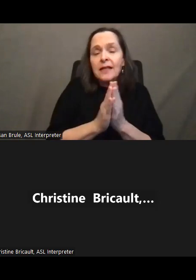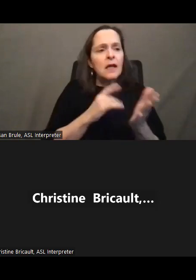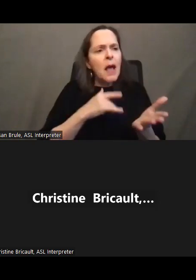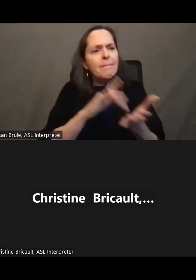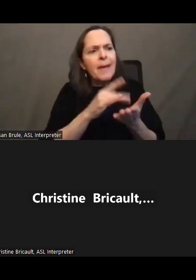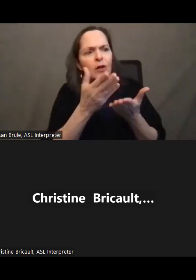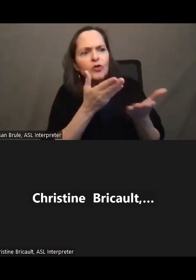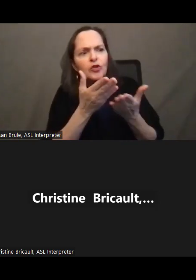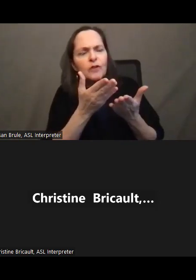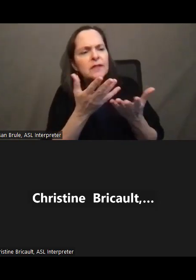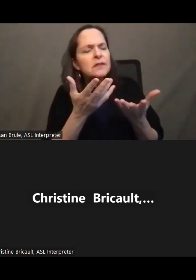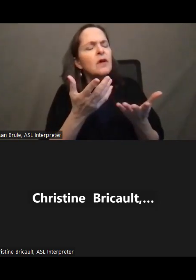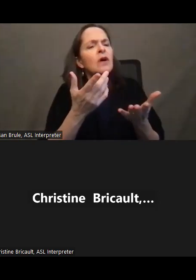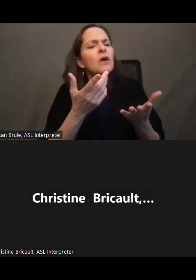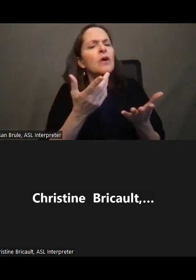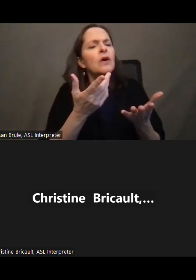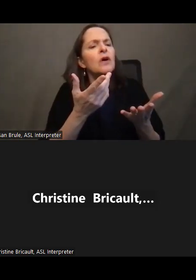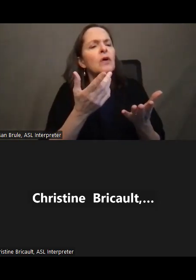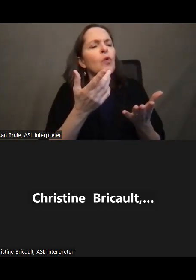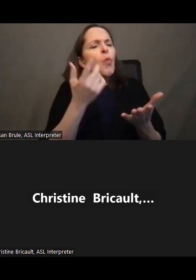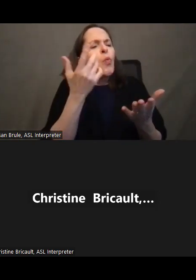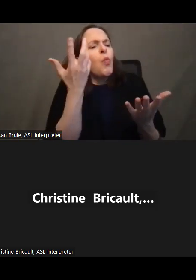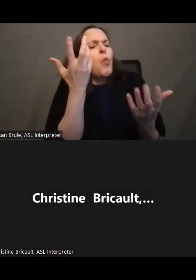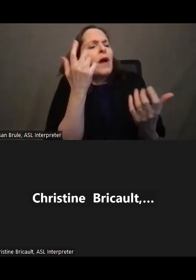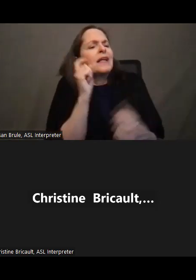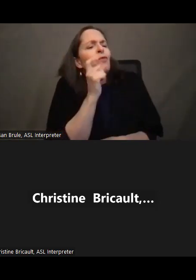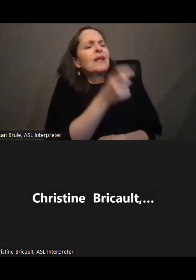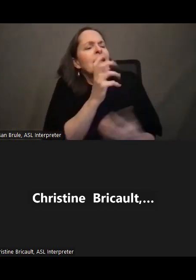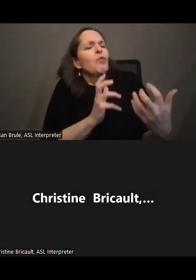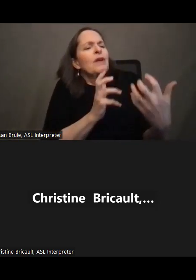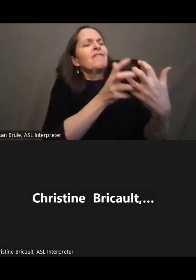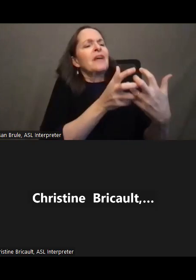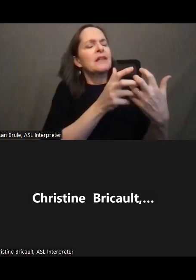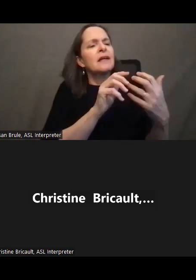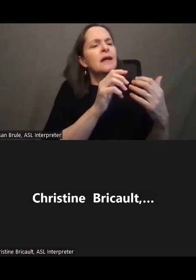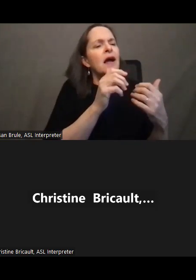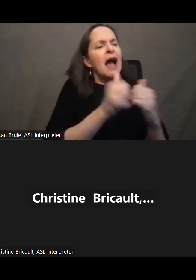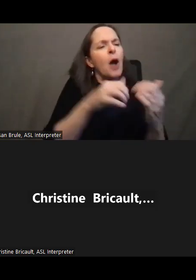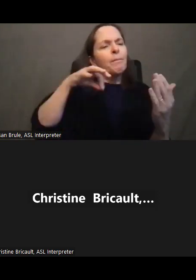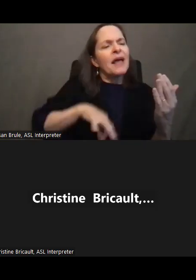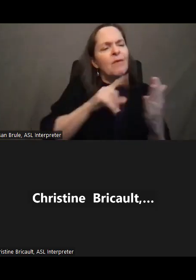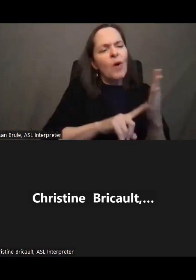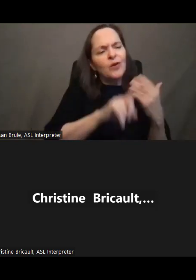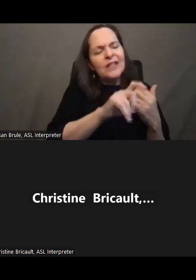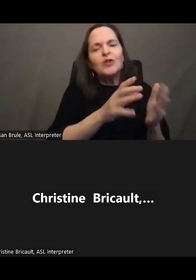Really good point. All right, and so we're going to go into Title II land.